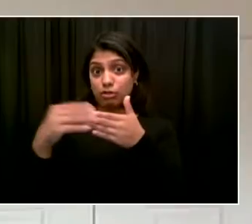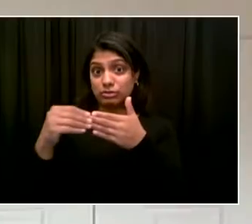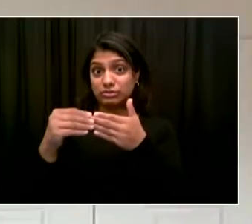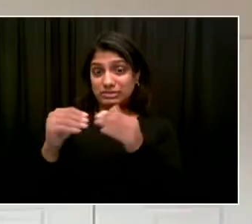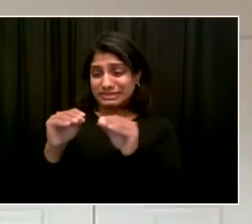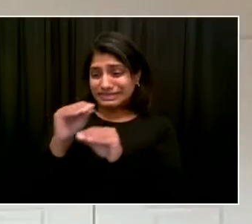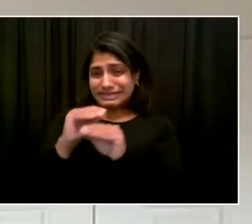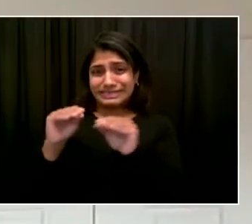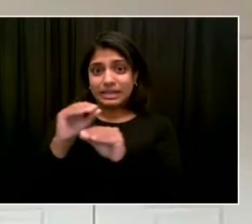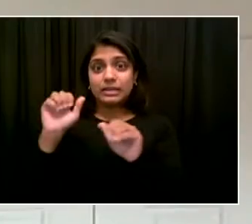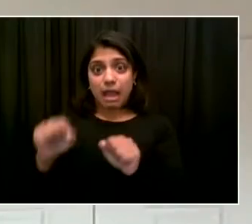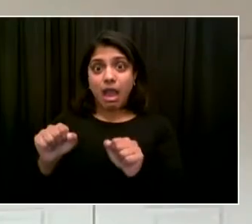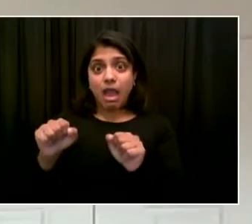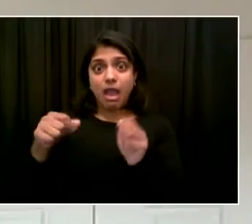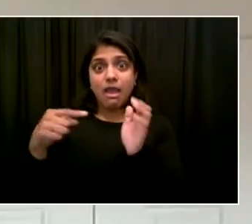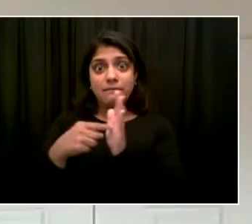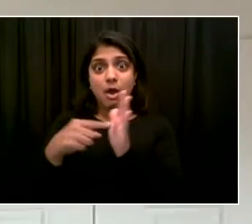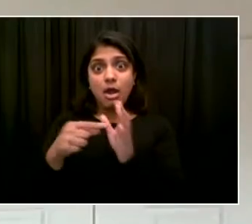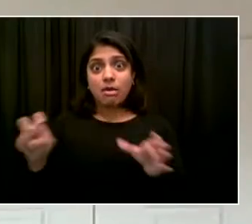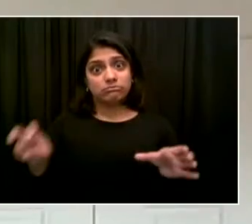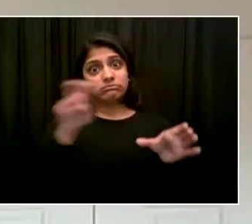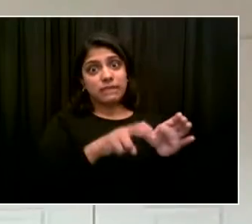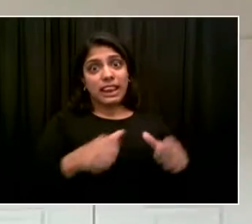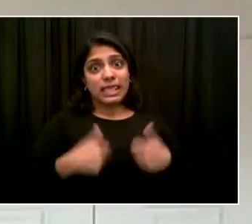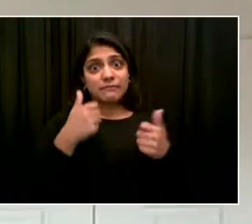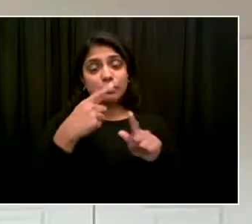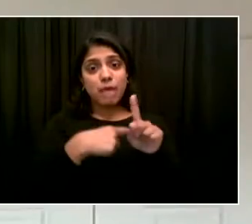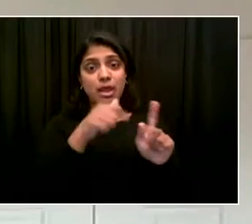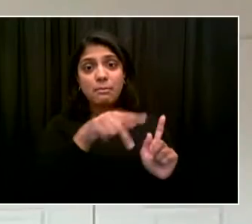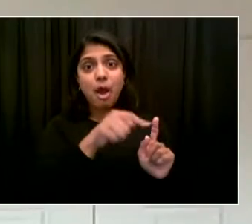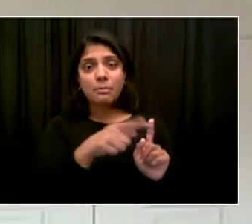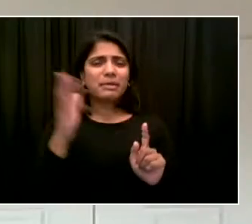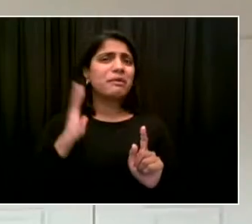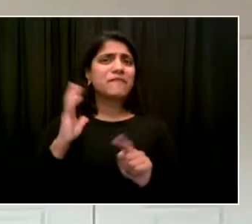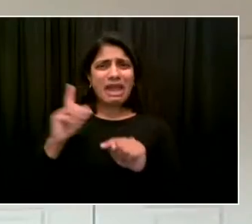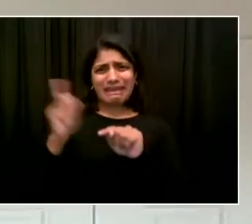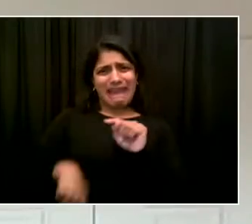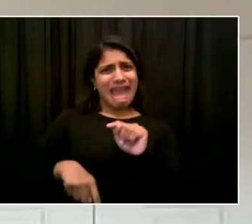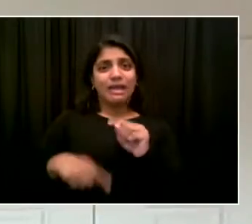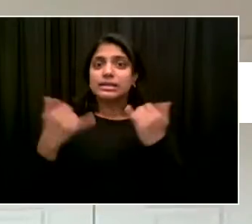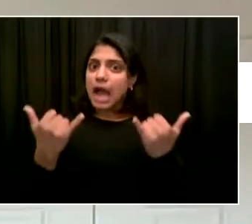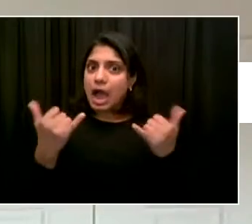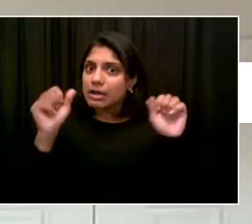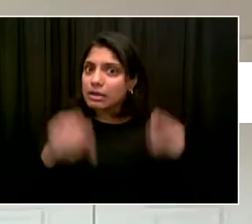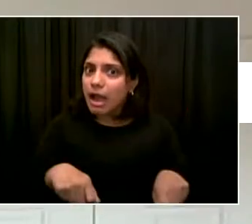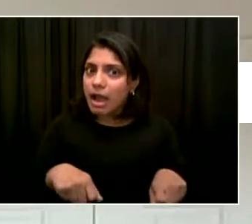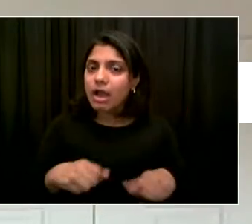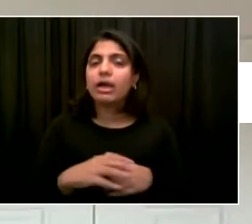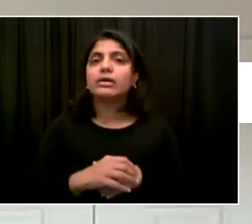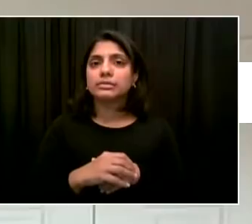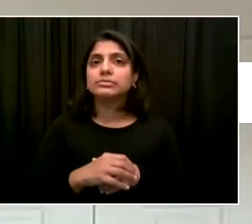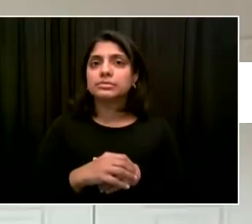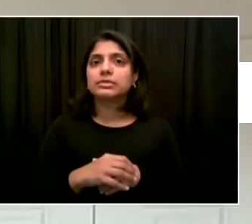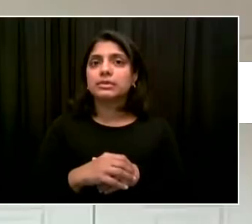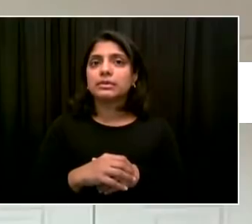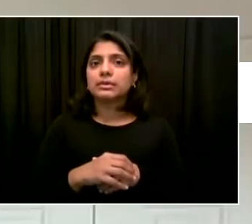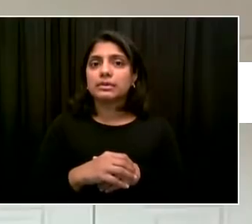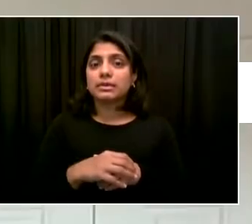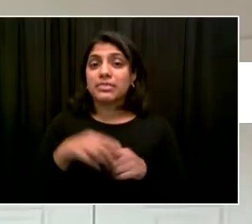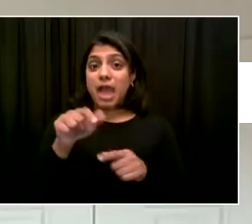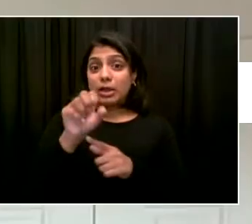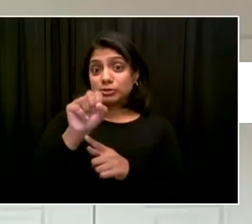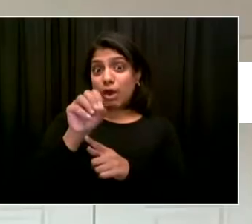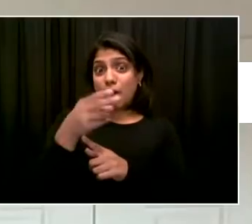SOHO. AS A